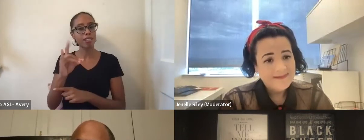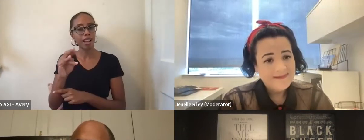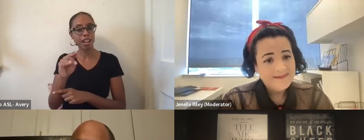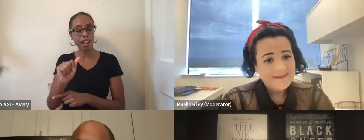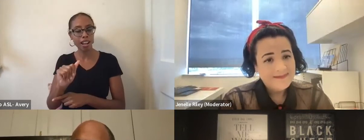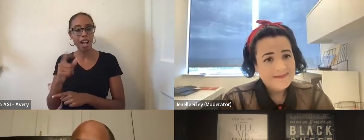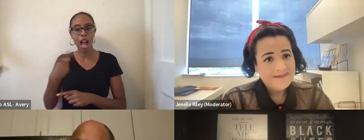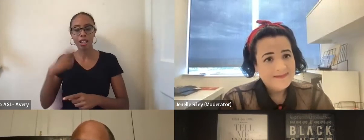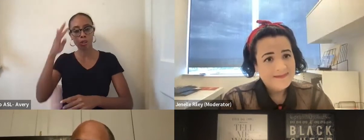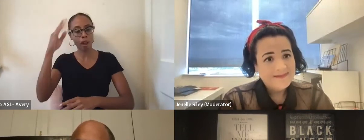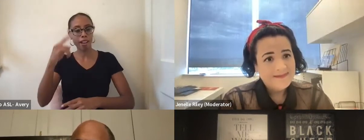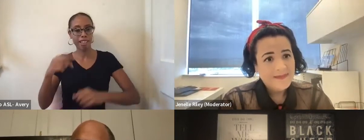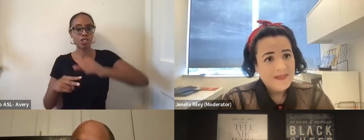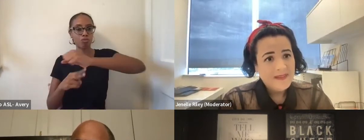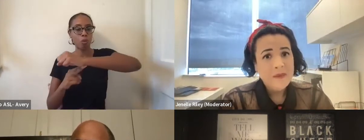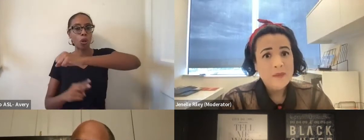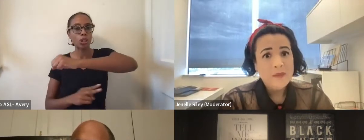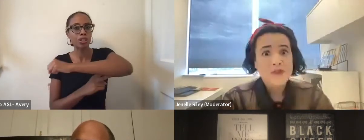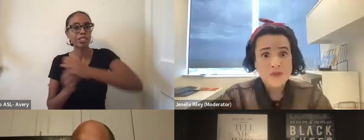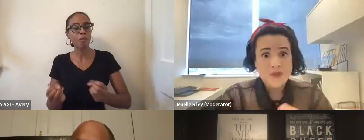I was like, wait, wait a second when I saw that moment.